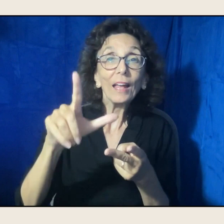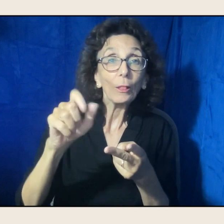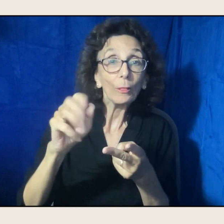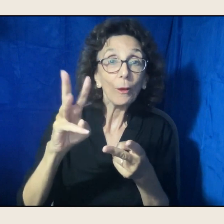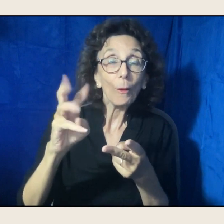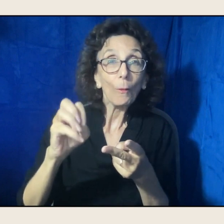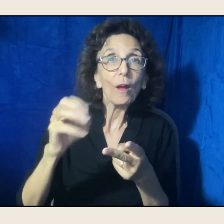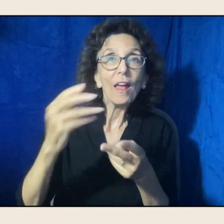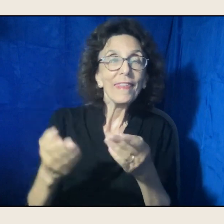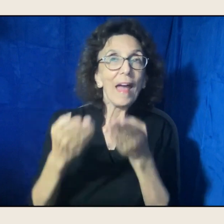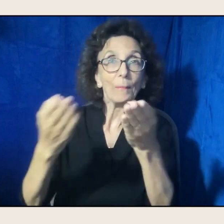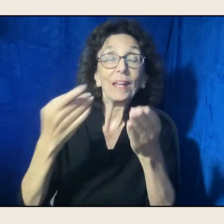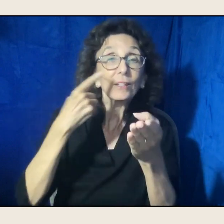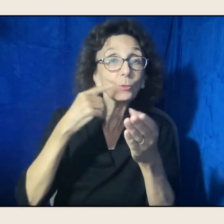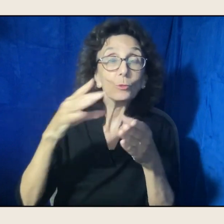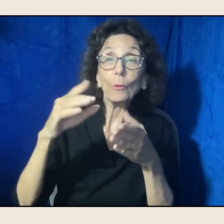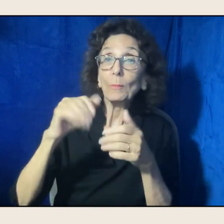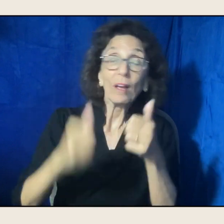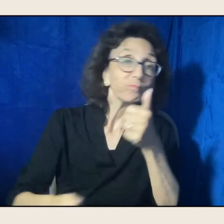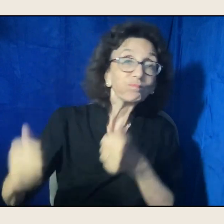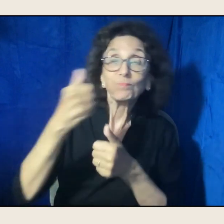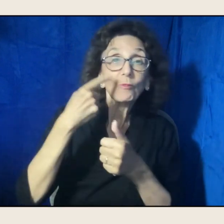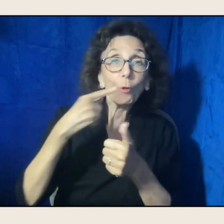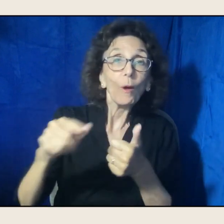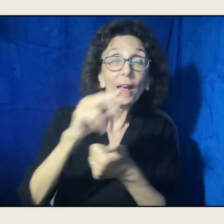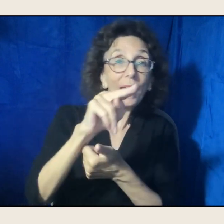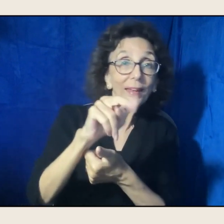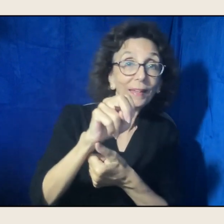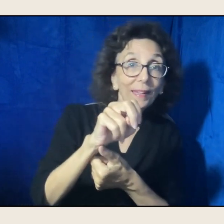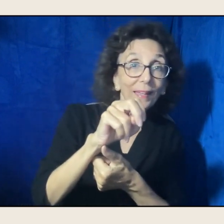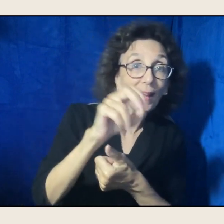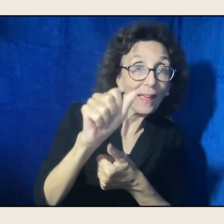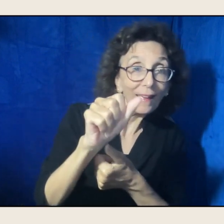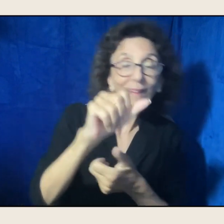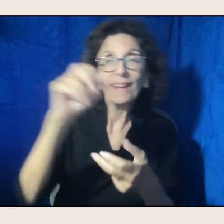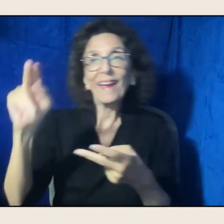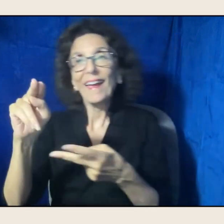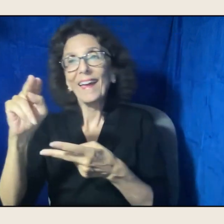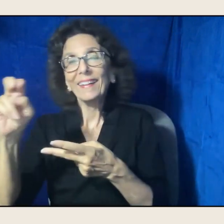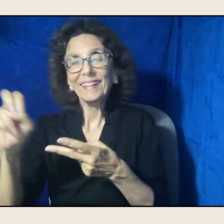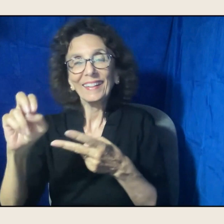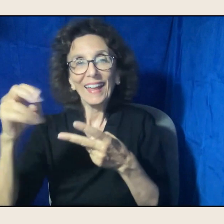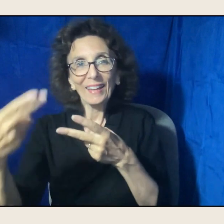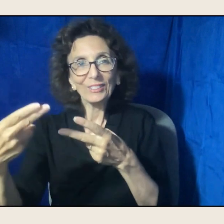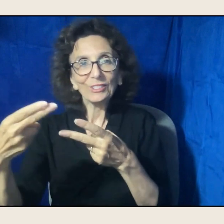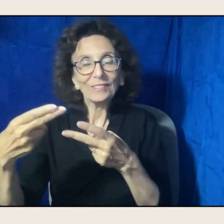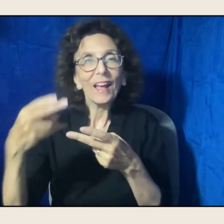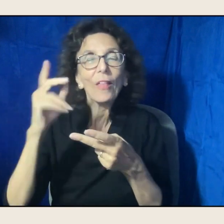and the National Endowment for the Humanities respectively. And these are our government partners in the areas that we fund.